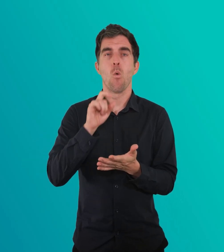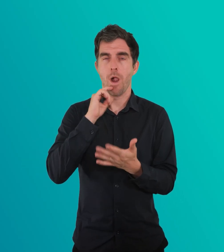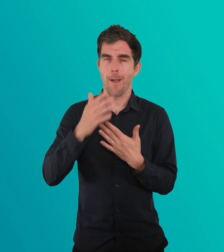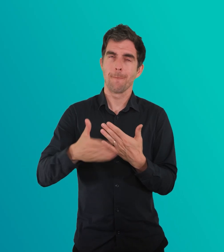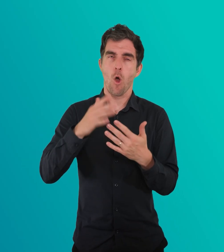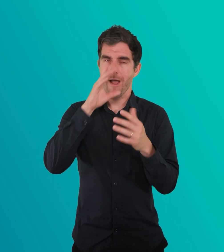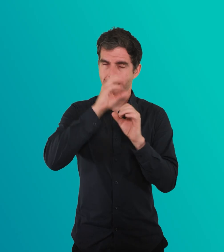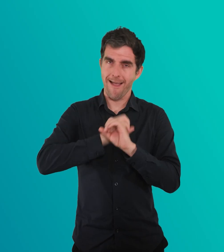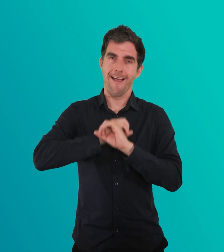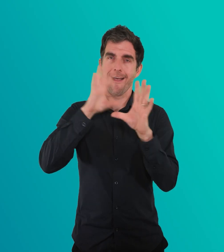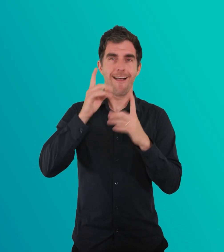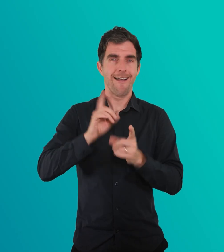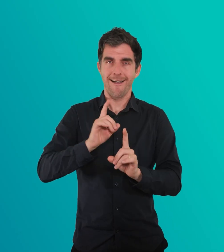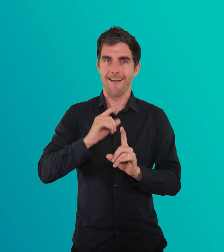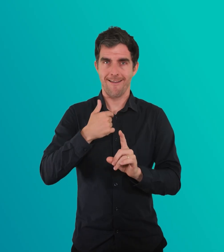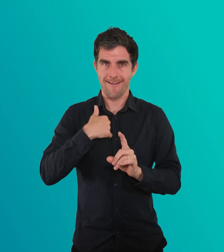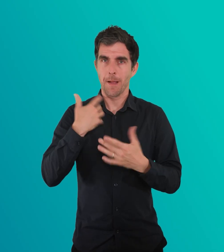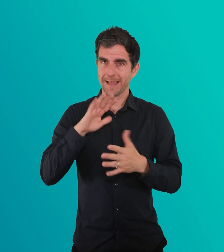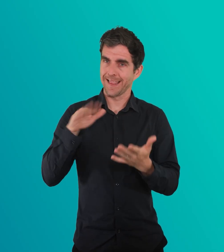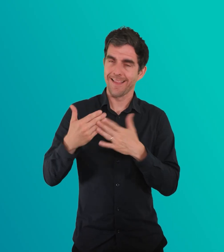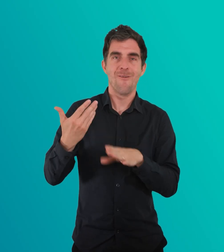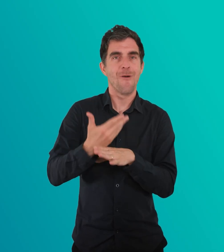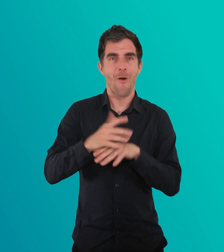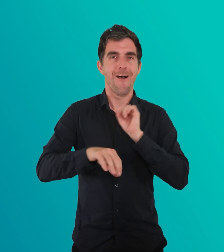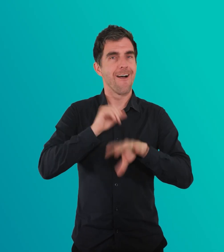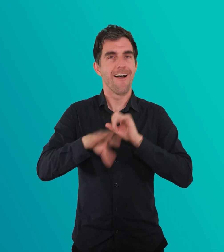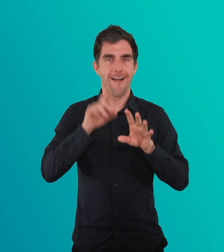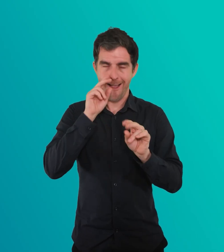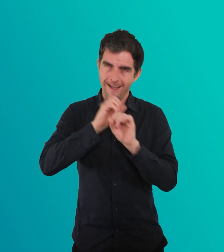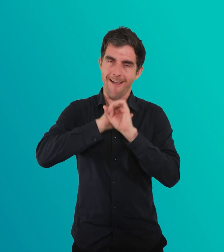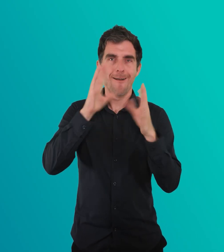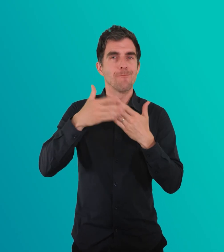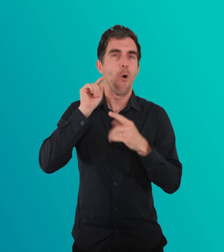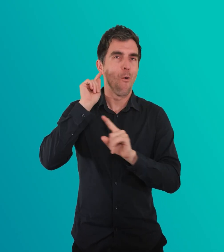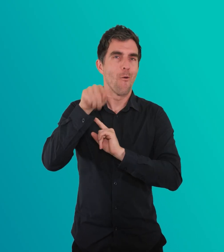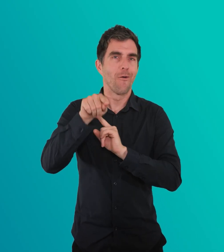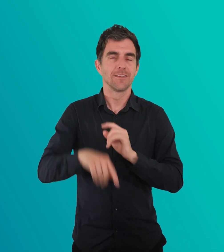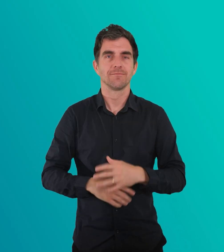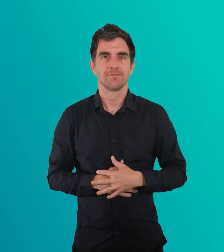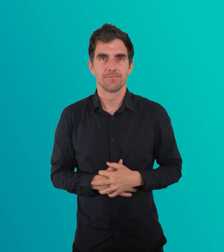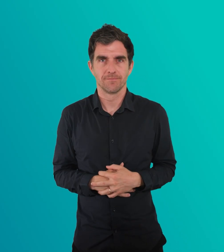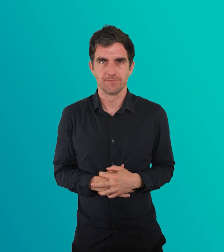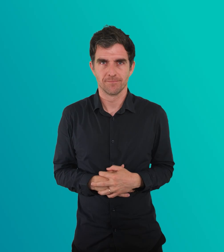which will provide a fuller update on the steering group’s work to date.